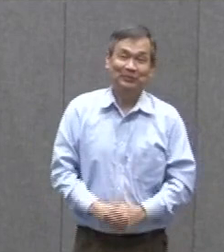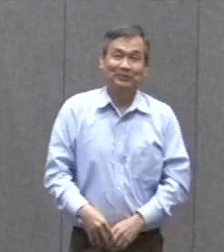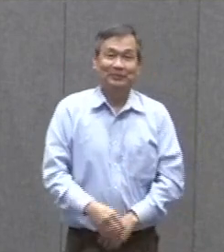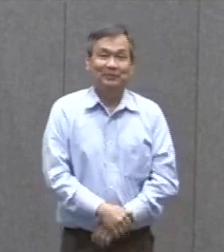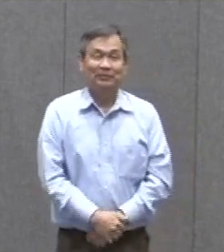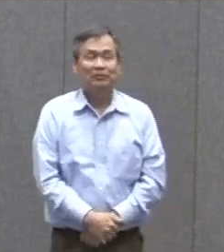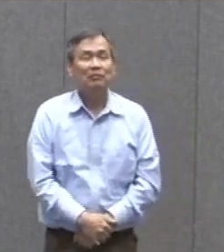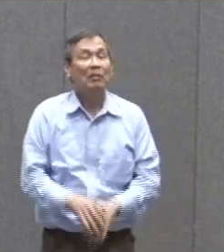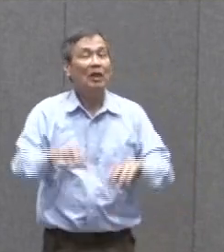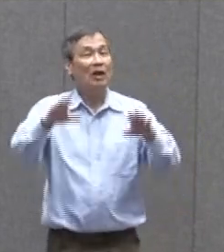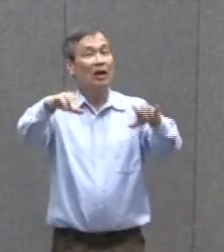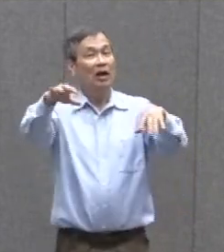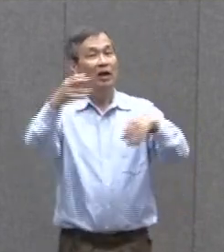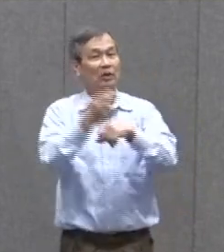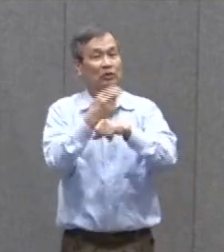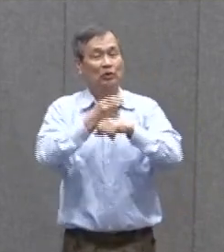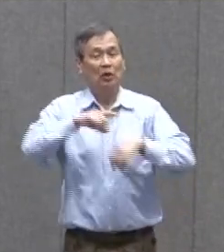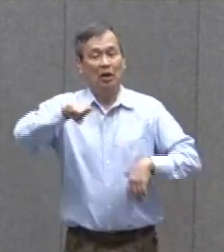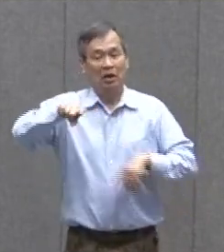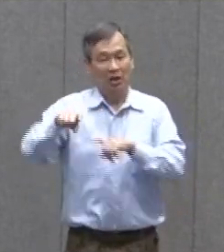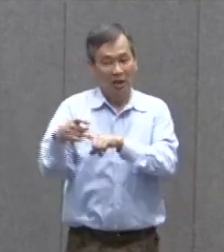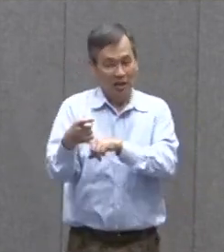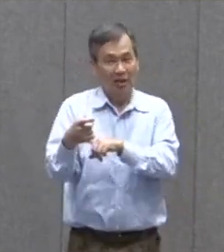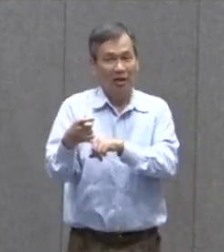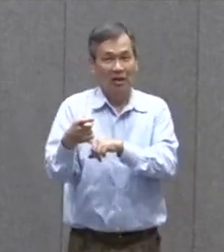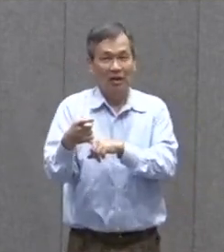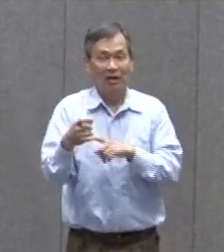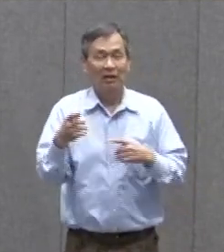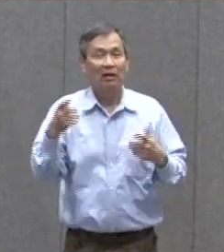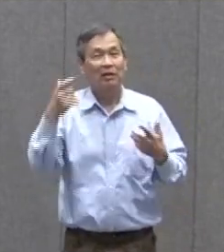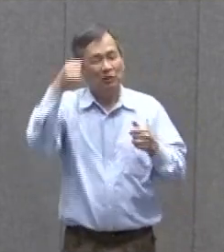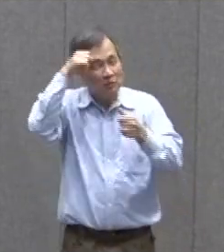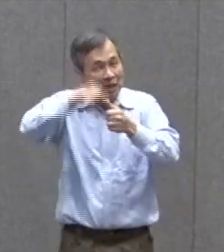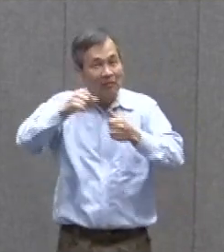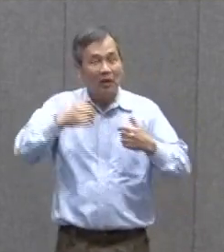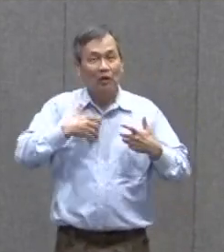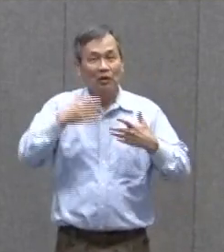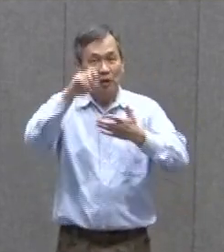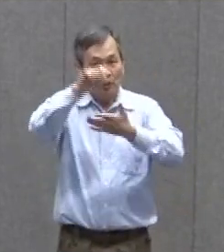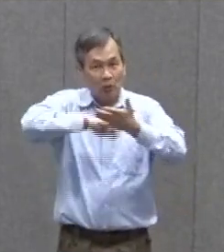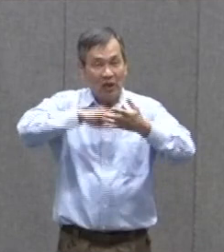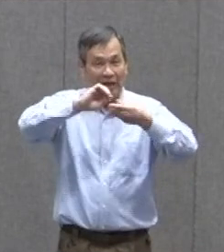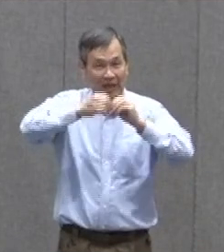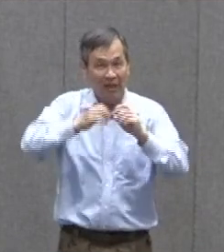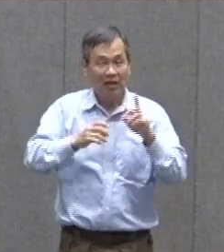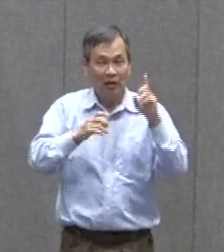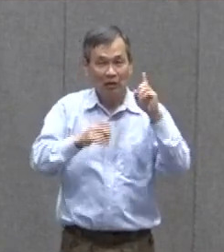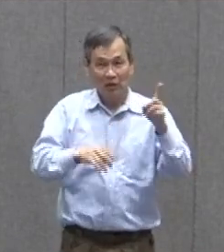I'm going to use commas because I'm writing a list every time I write a new number. Eight,